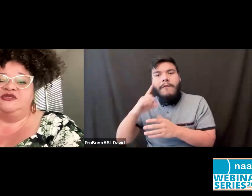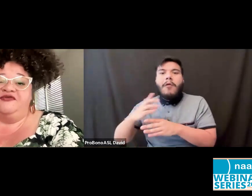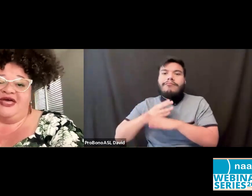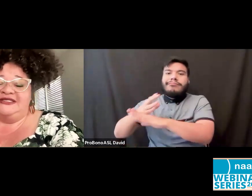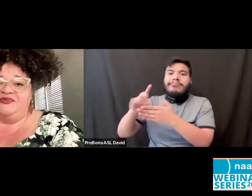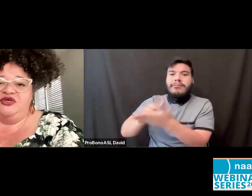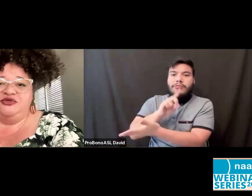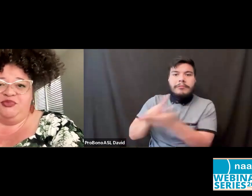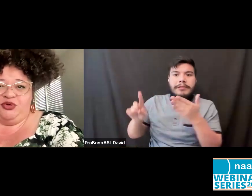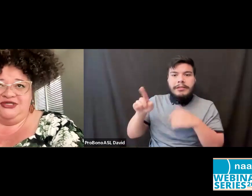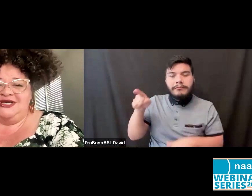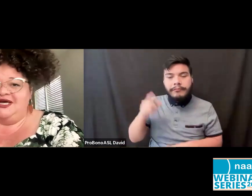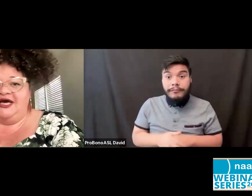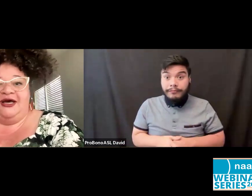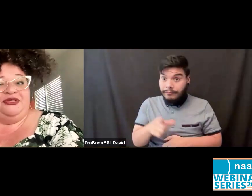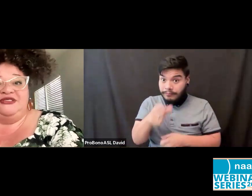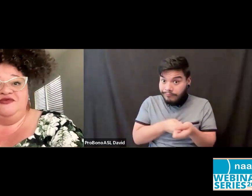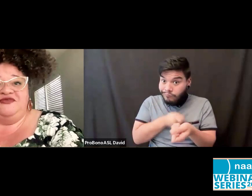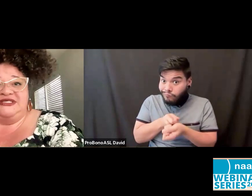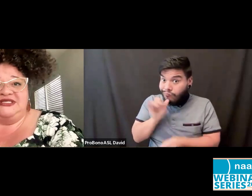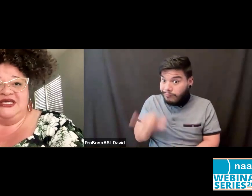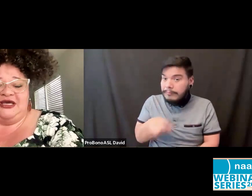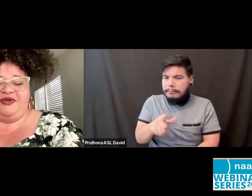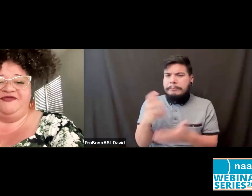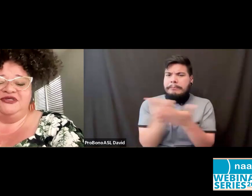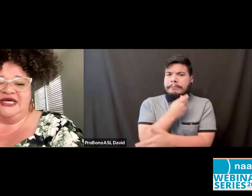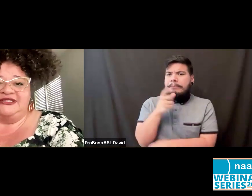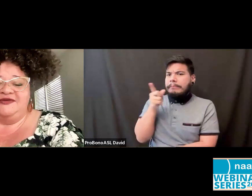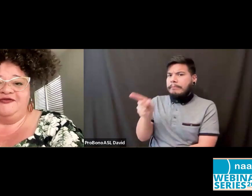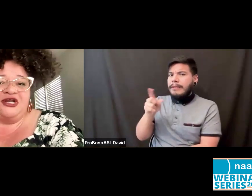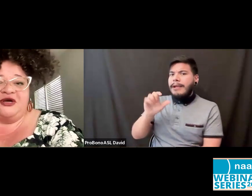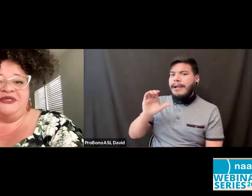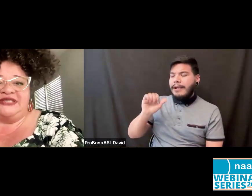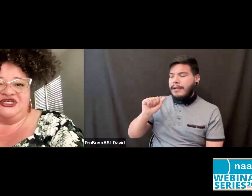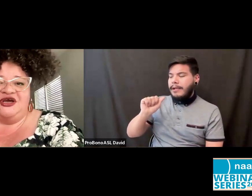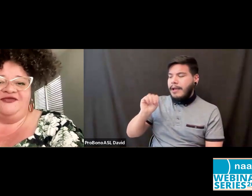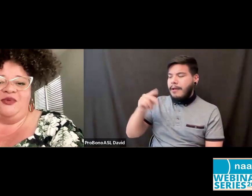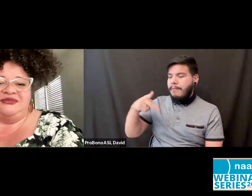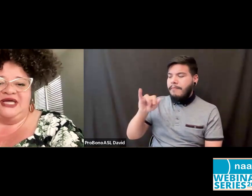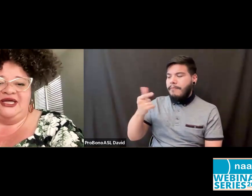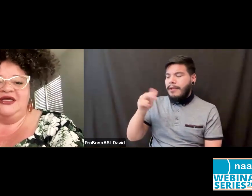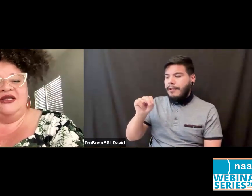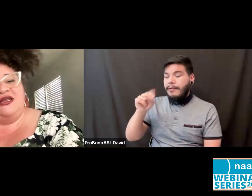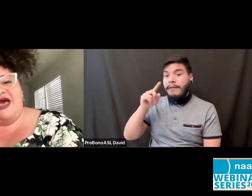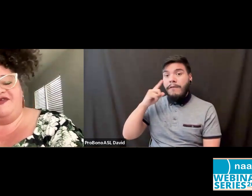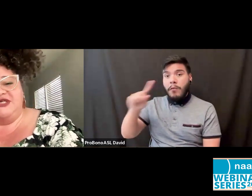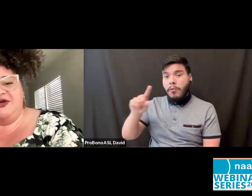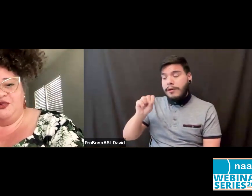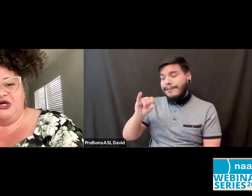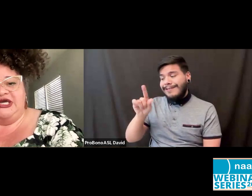So if that is something you support, please do visit the Campaign for Size Freedom Section of our website, NAAFA.org